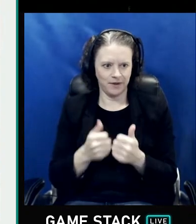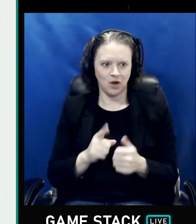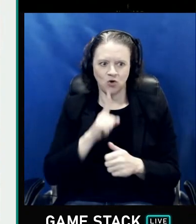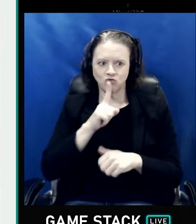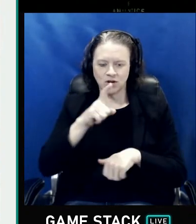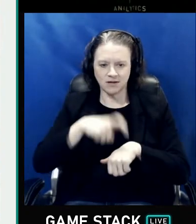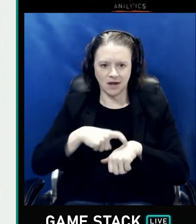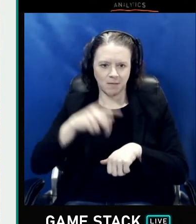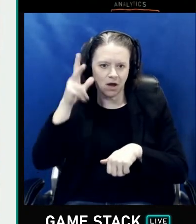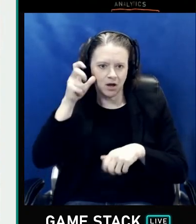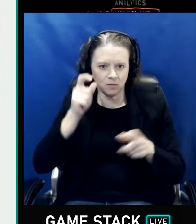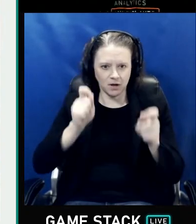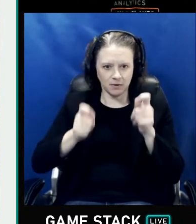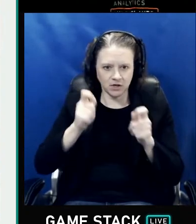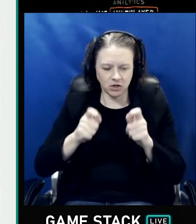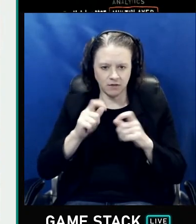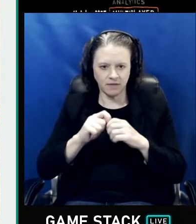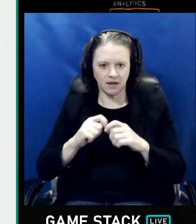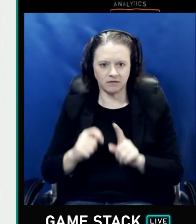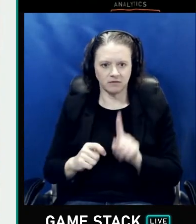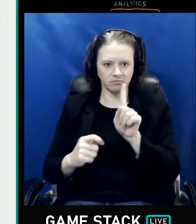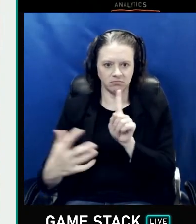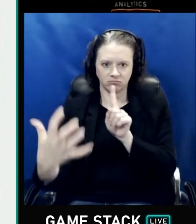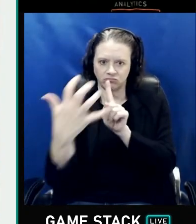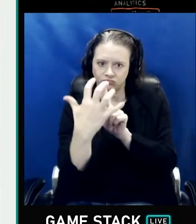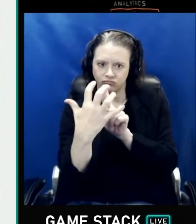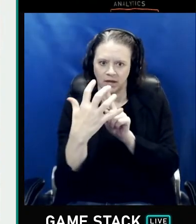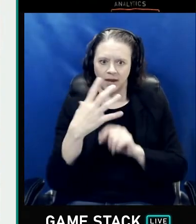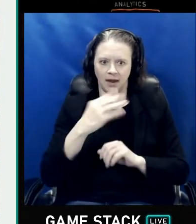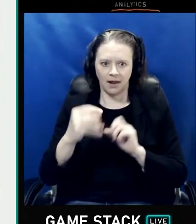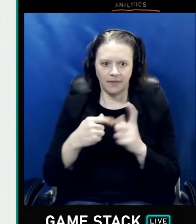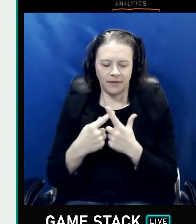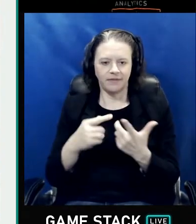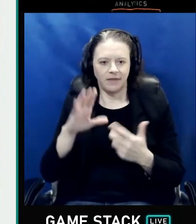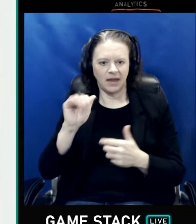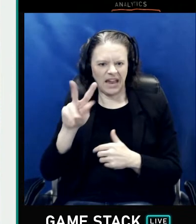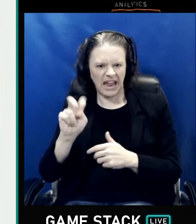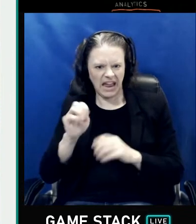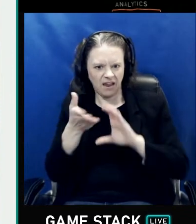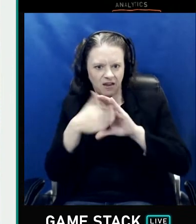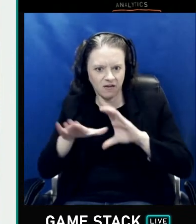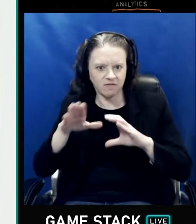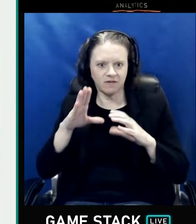This is your cave. This is your enhanced effects. There's titles that have really taken this and built really